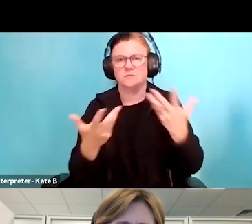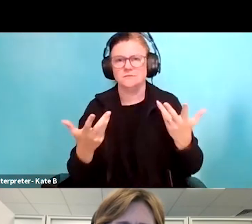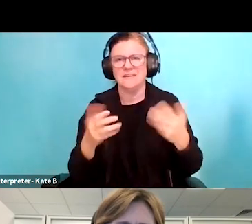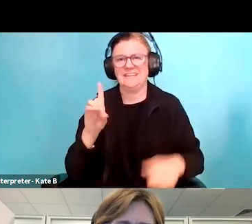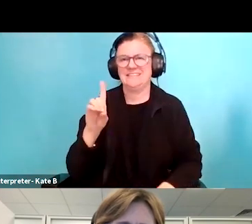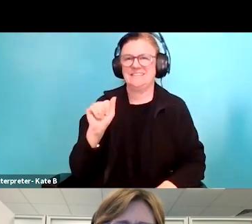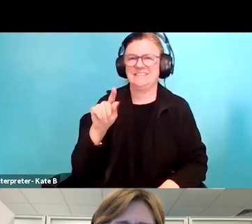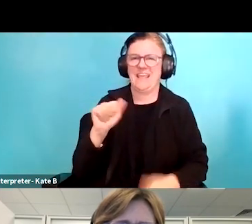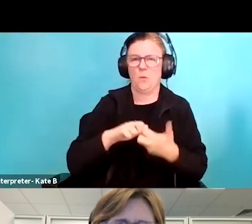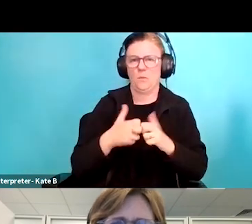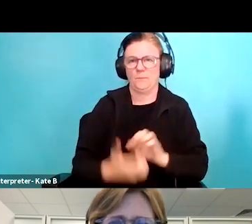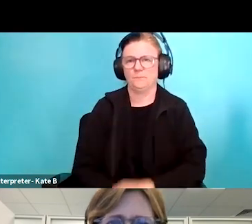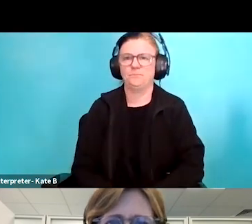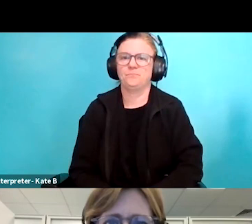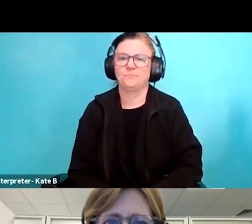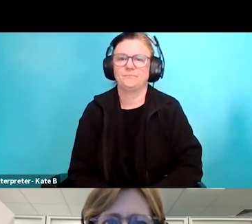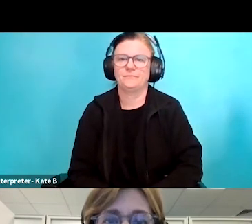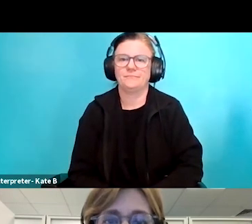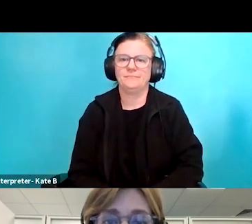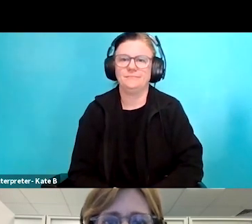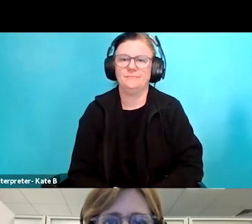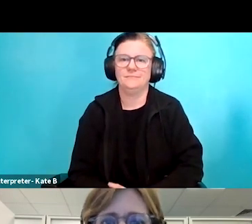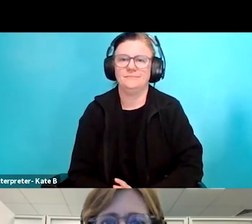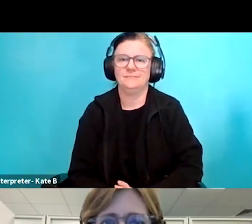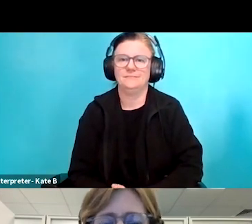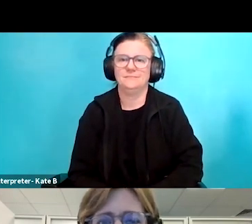[Dr. Anne Ordway:] And I’m sorry Gilbert. Did you want to add something